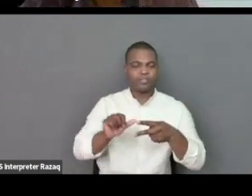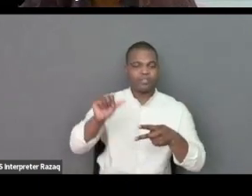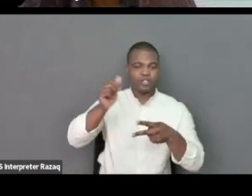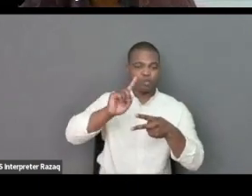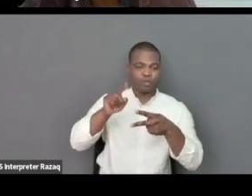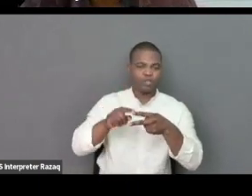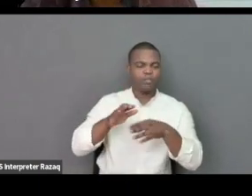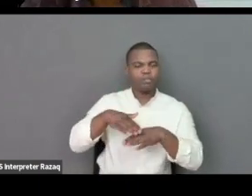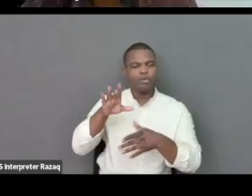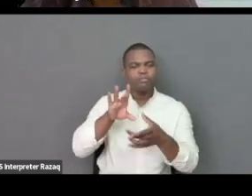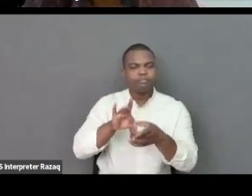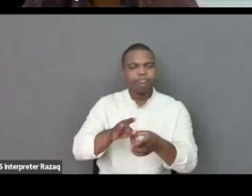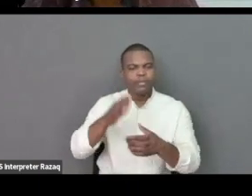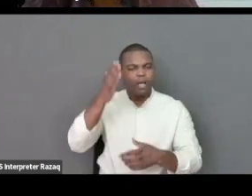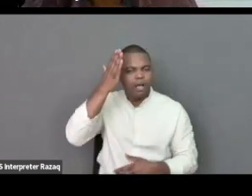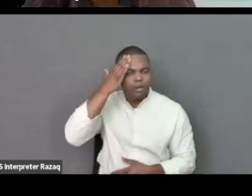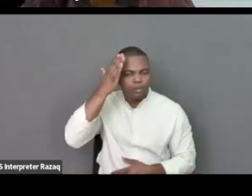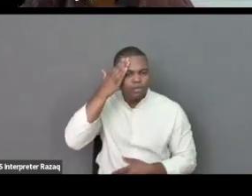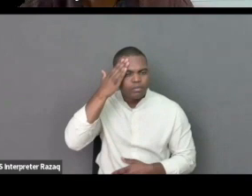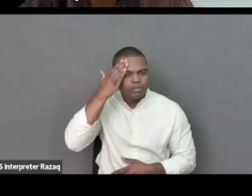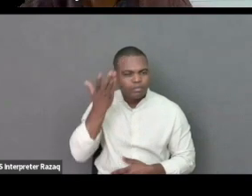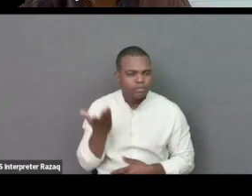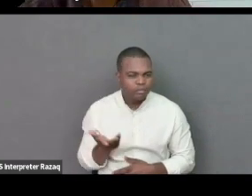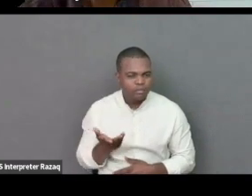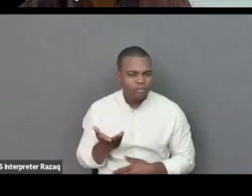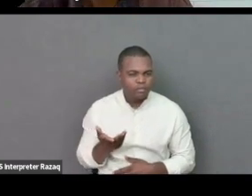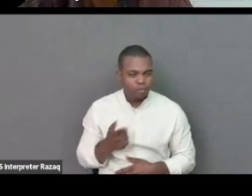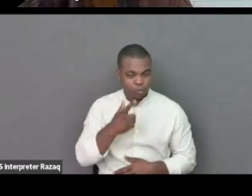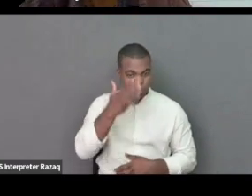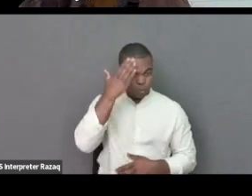mechanism, there is a possibility to give